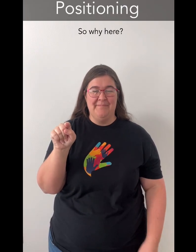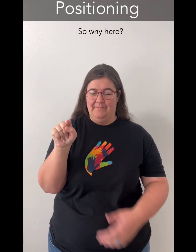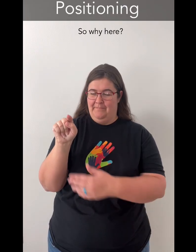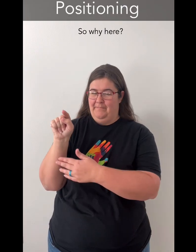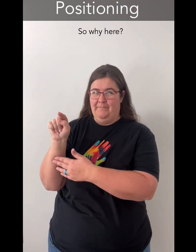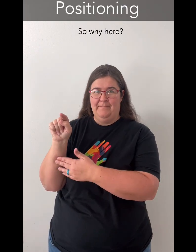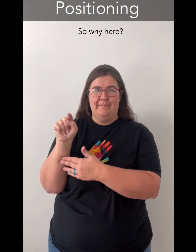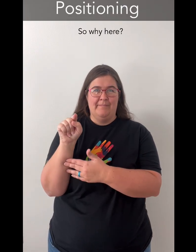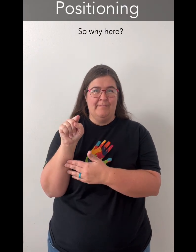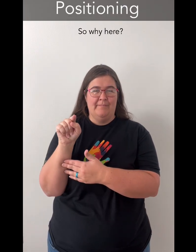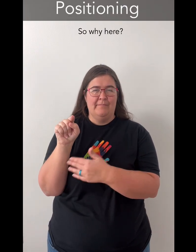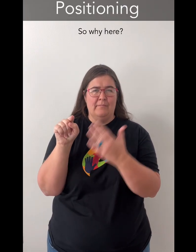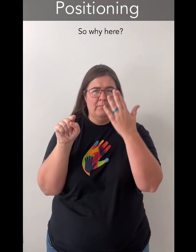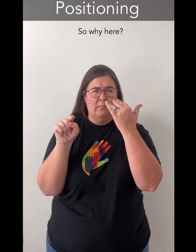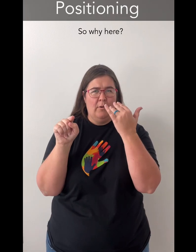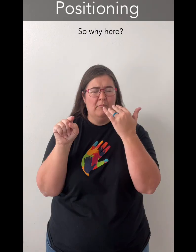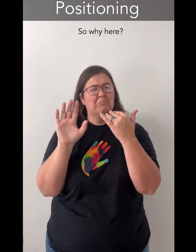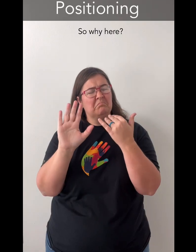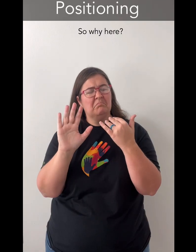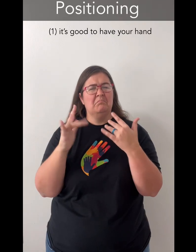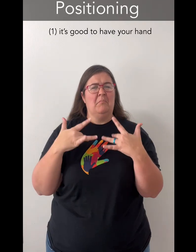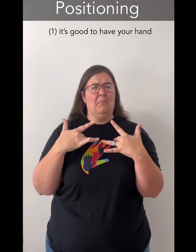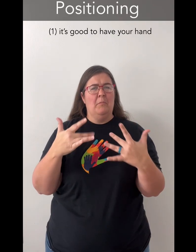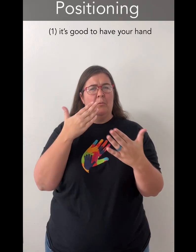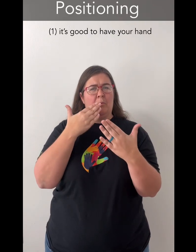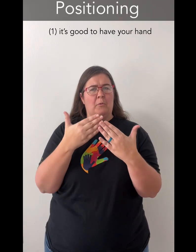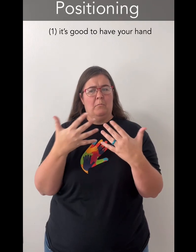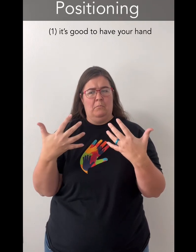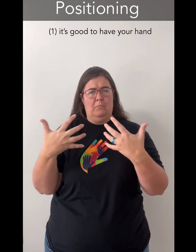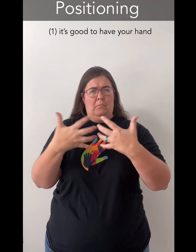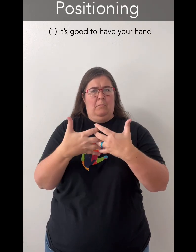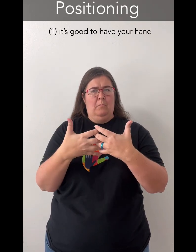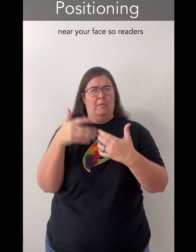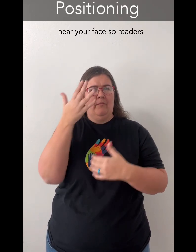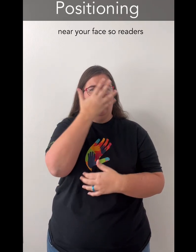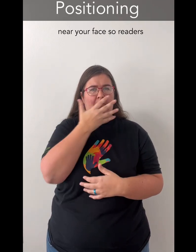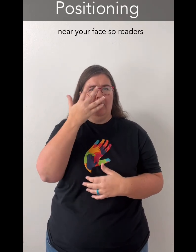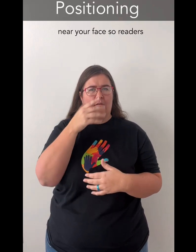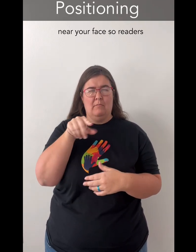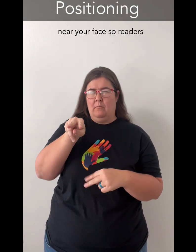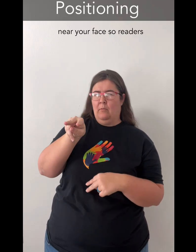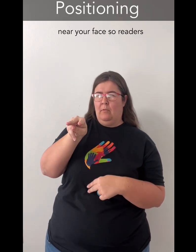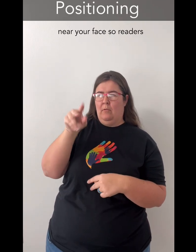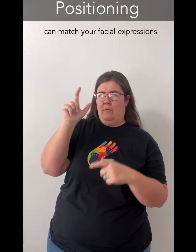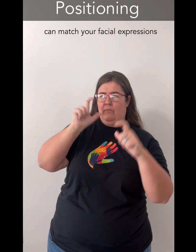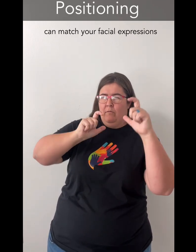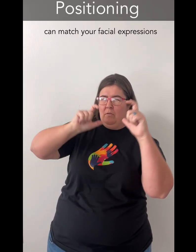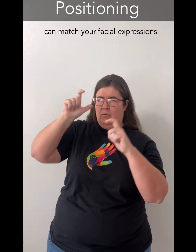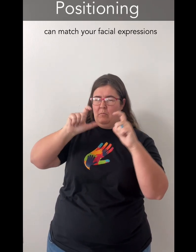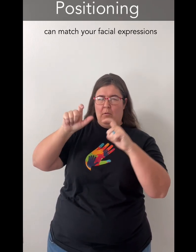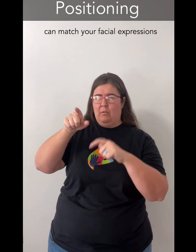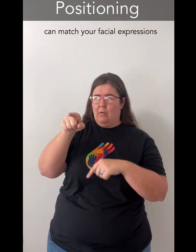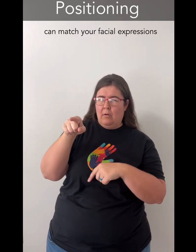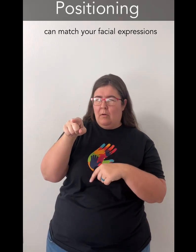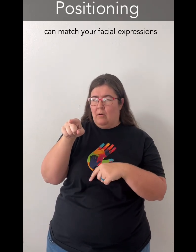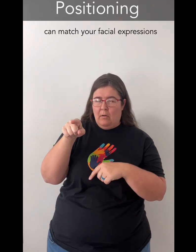So why here? (1) it's good to have your hand near your face so readers can match your facial expressions